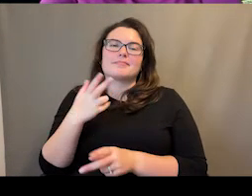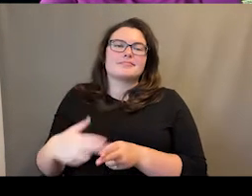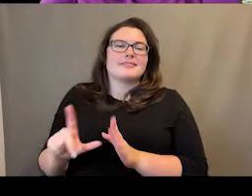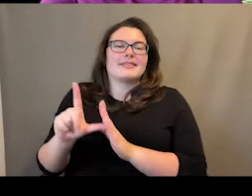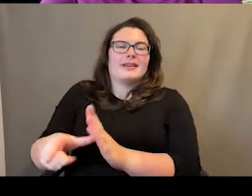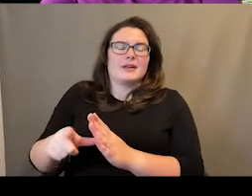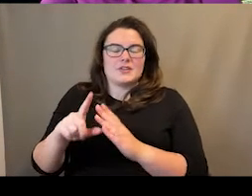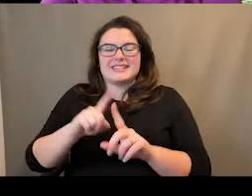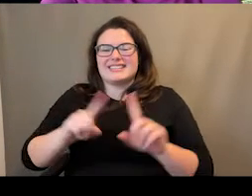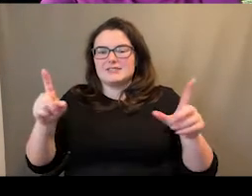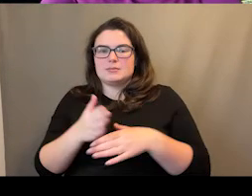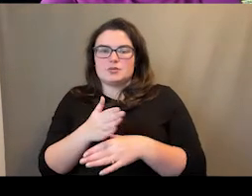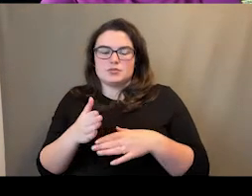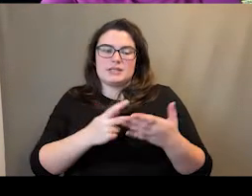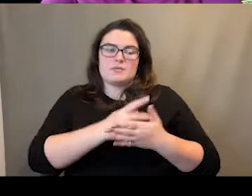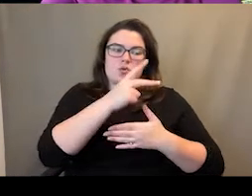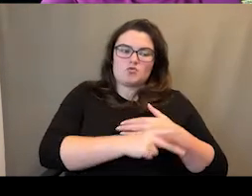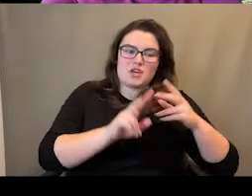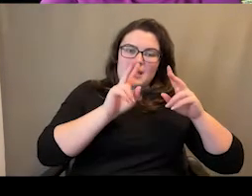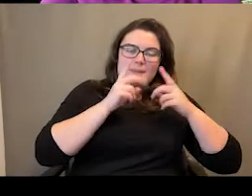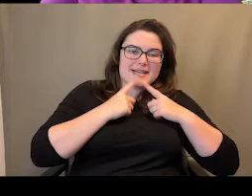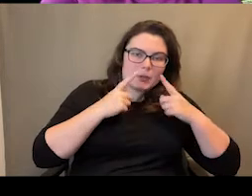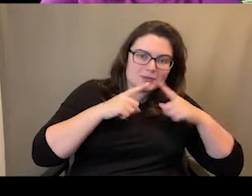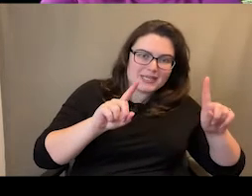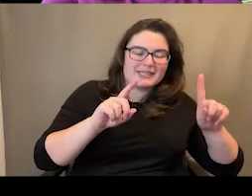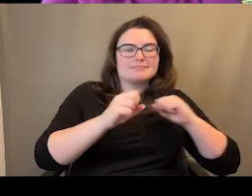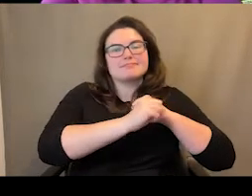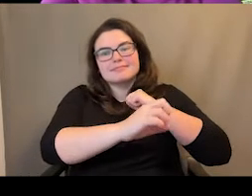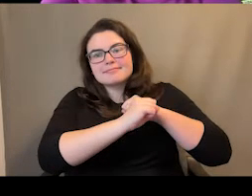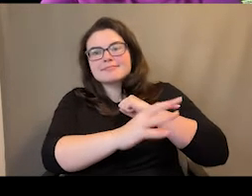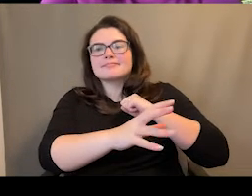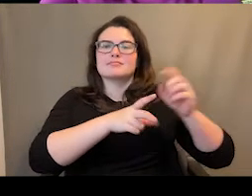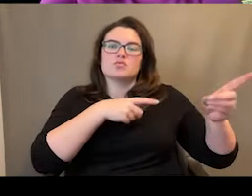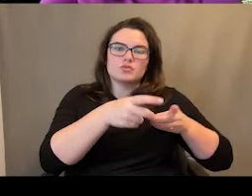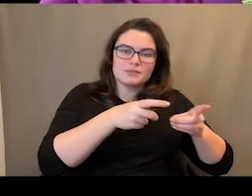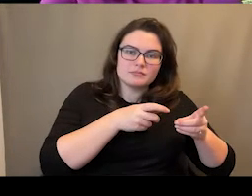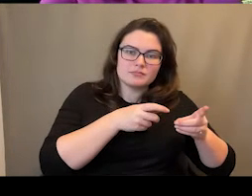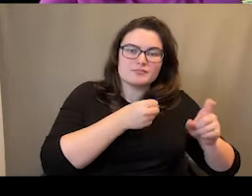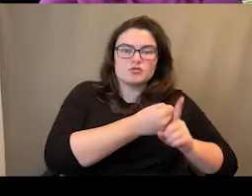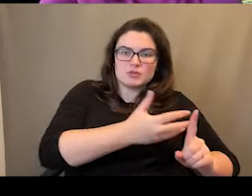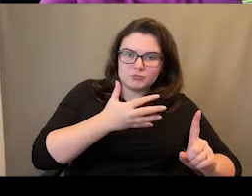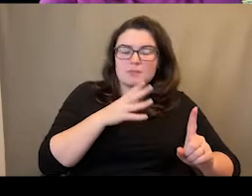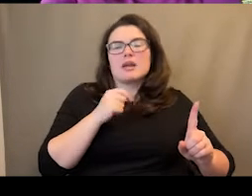between program announcements and solicitations and descriptions. However, I do just want to know